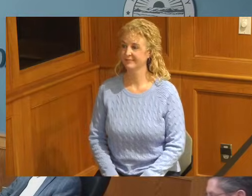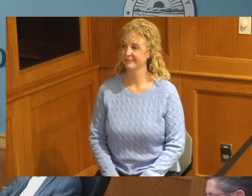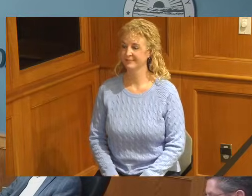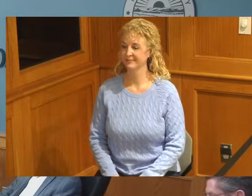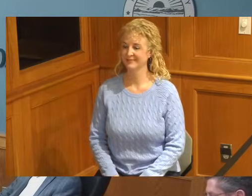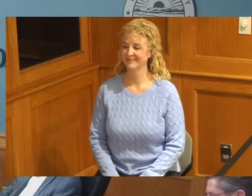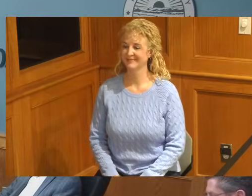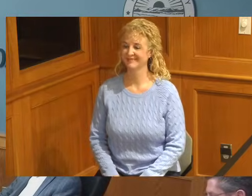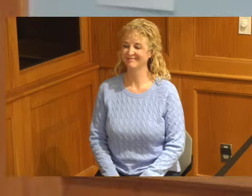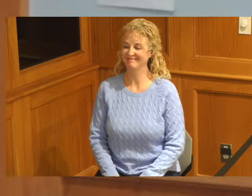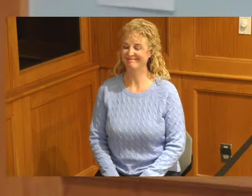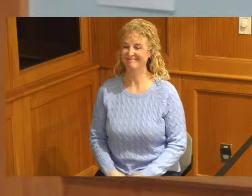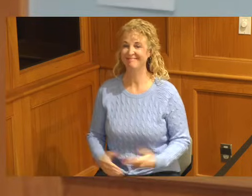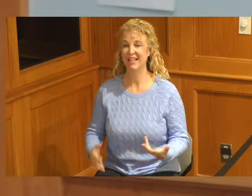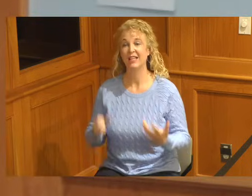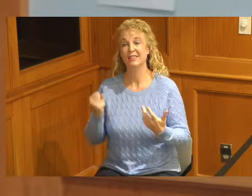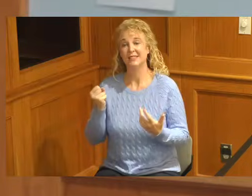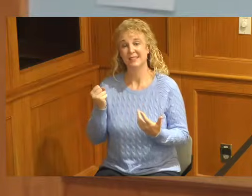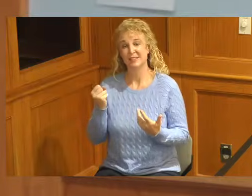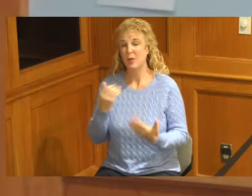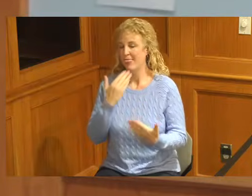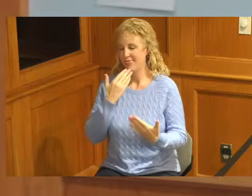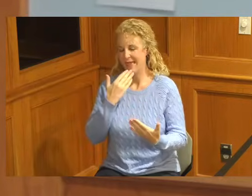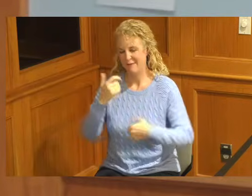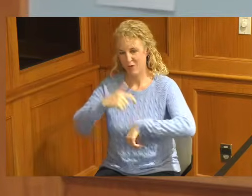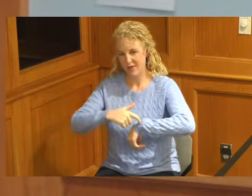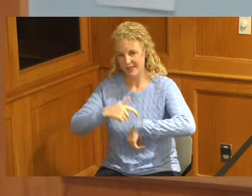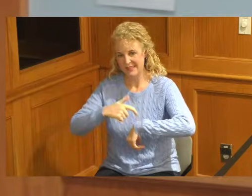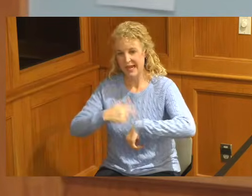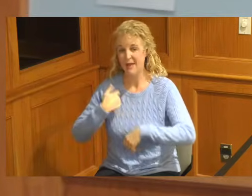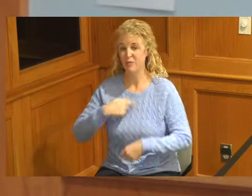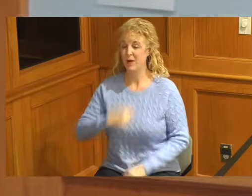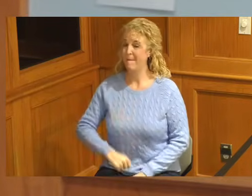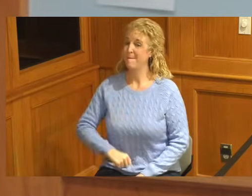pleasure to be here and and talk about this great partnership that we're really proud of of the work